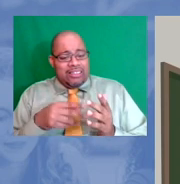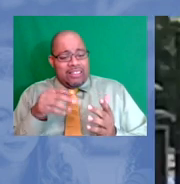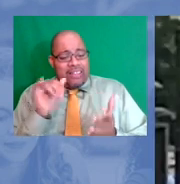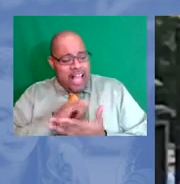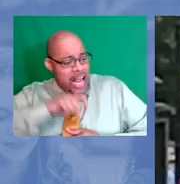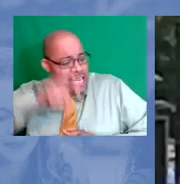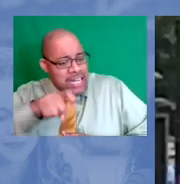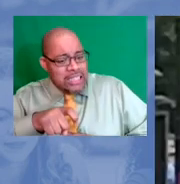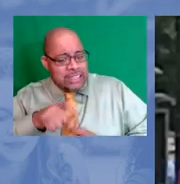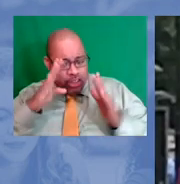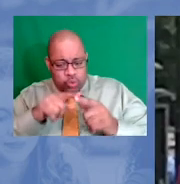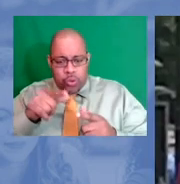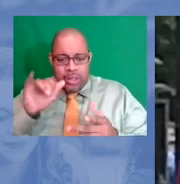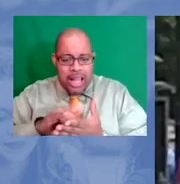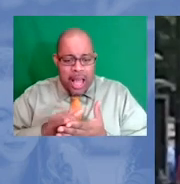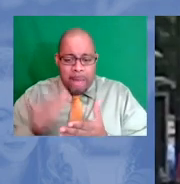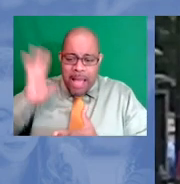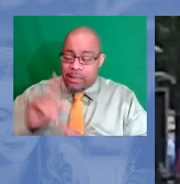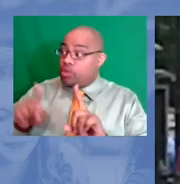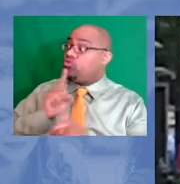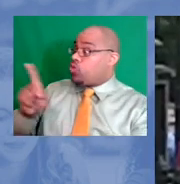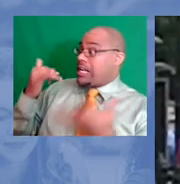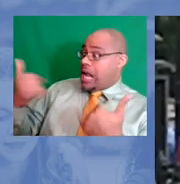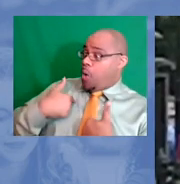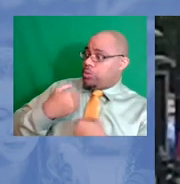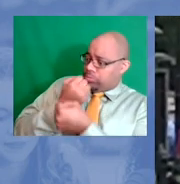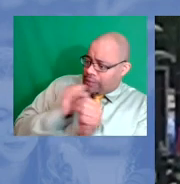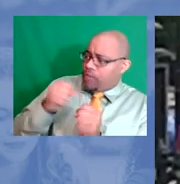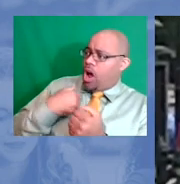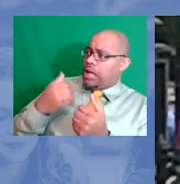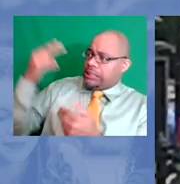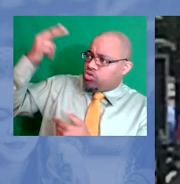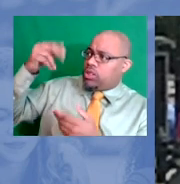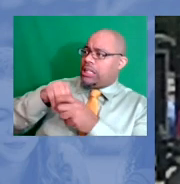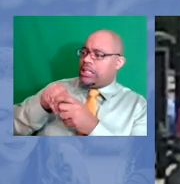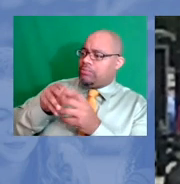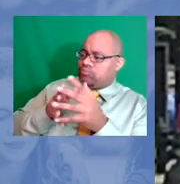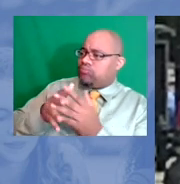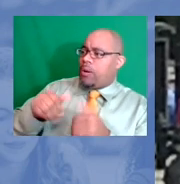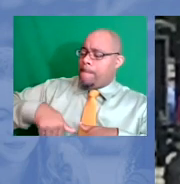PAST. >> TRUE. BUT NOW WE'RE SECURING OUR LEGACY IN THE FABRIC OF BLACK LIVES BECAUSE OF OUR CONTRIBUTION,